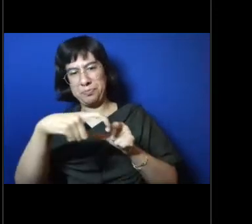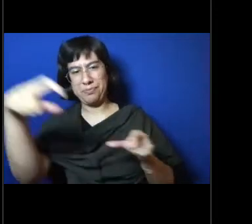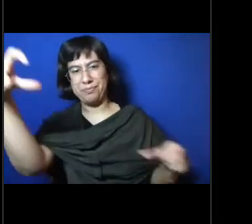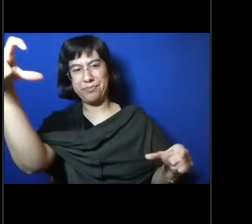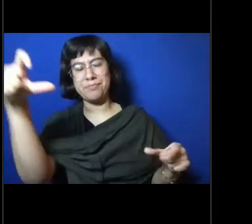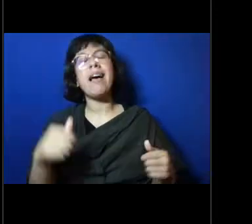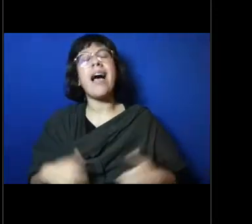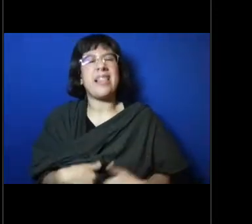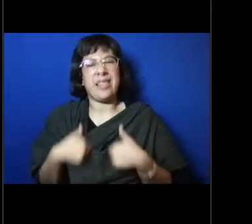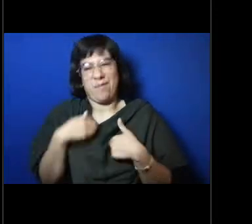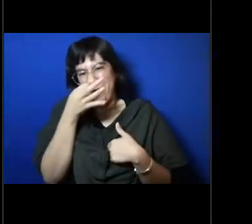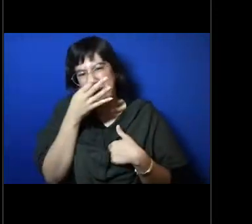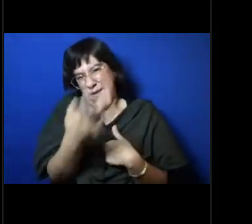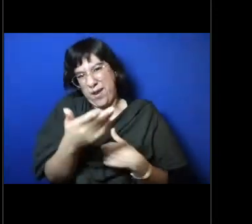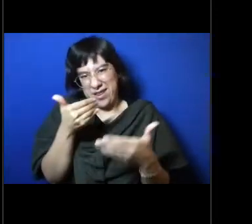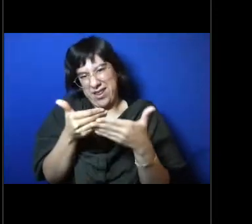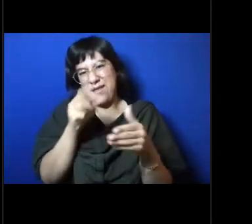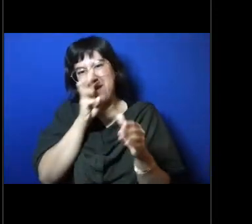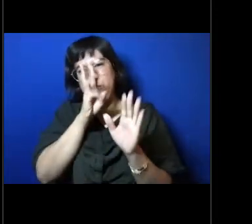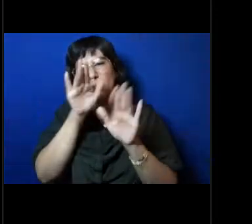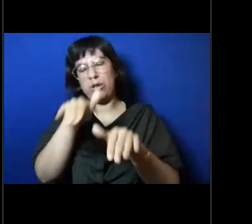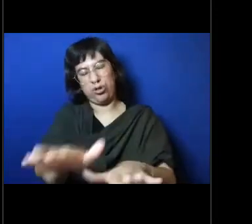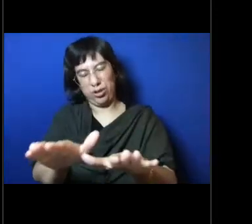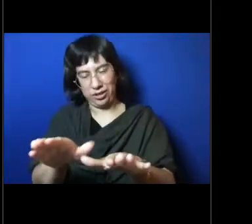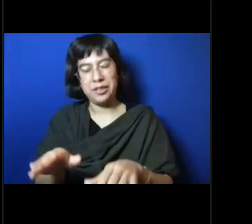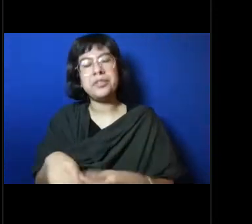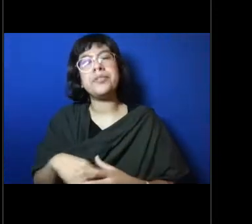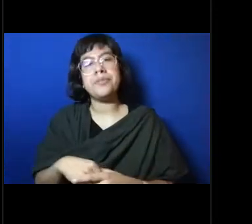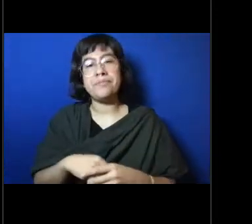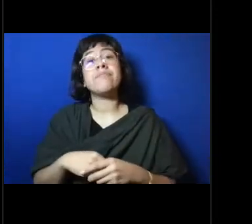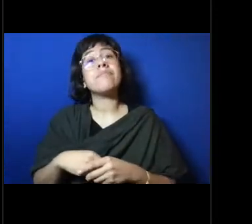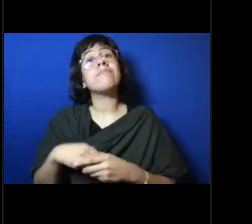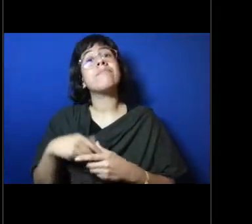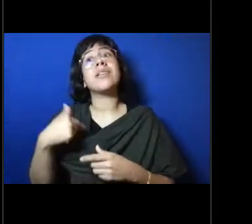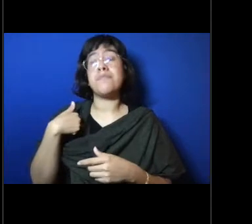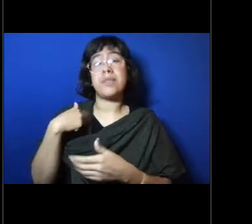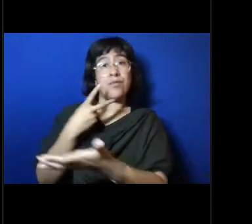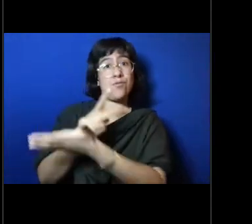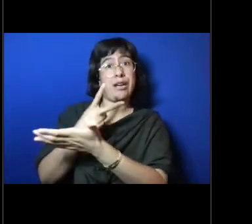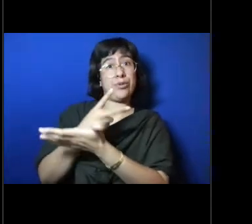right inside the inlet to the Atlantic ocean. While I was at graduate school at Rutgers University